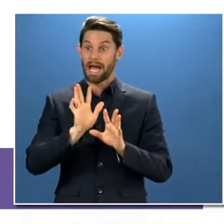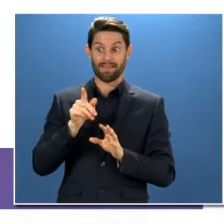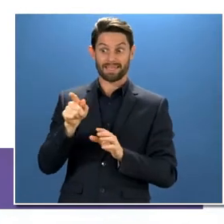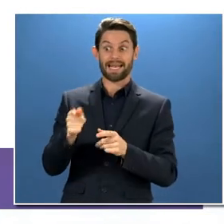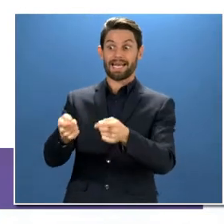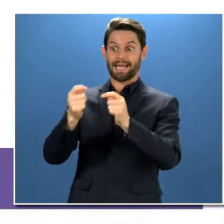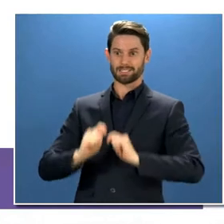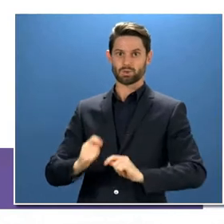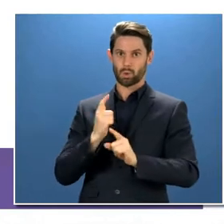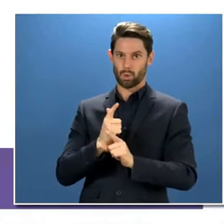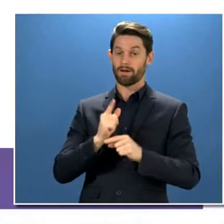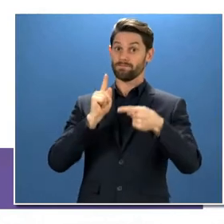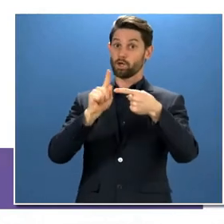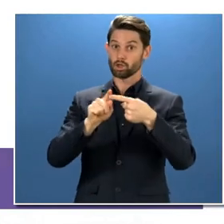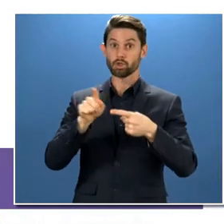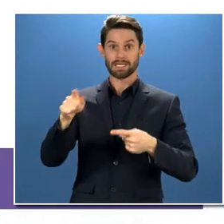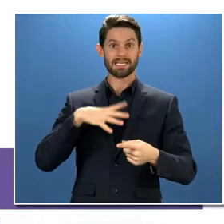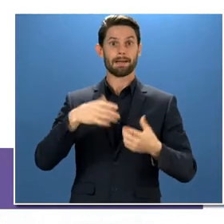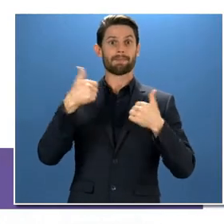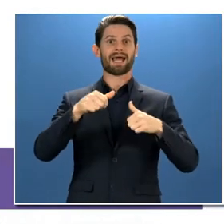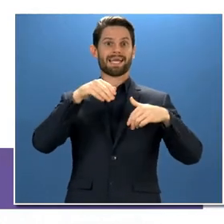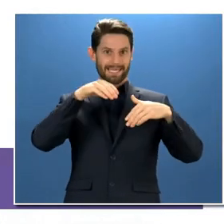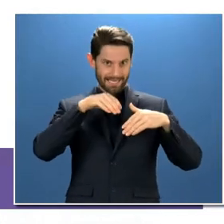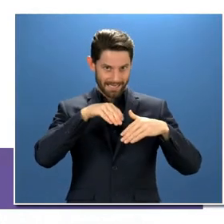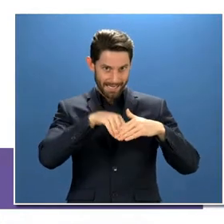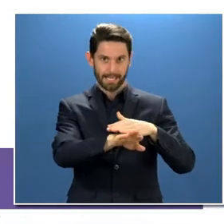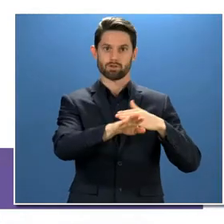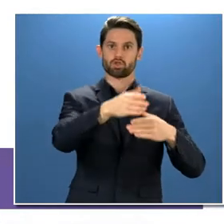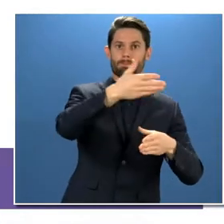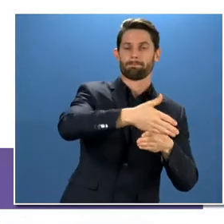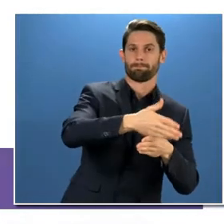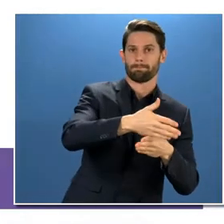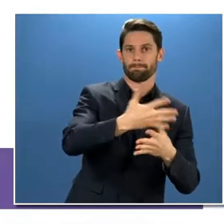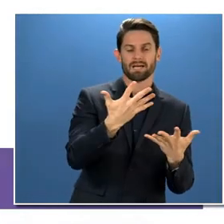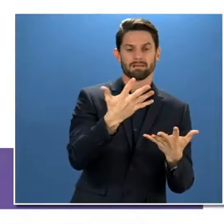First step, we have to get in the recruitment phase